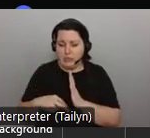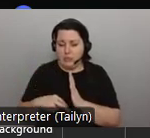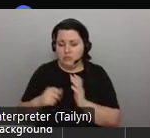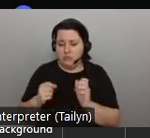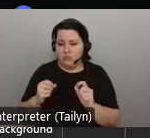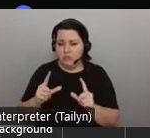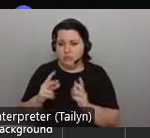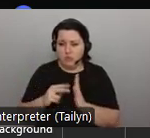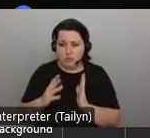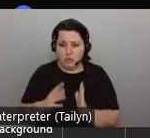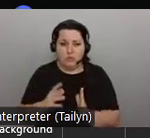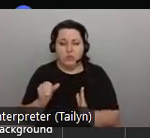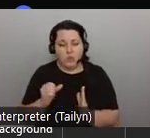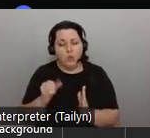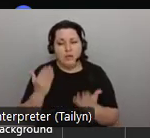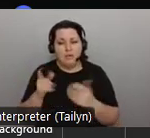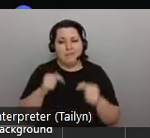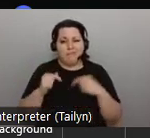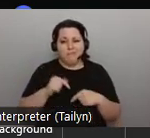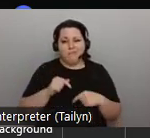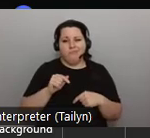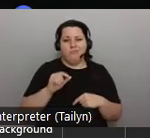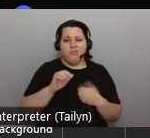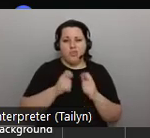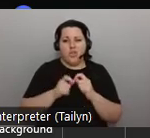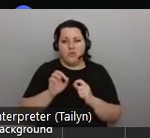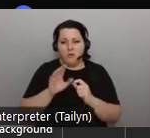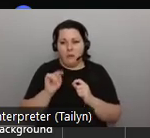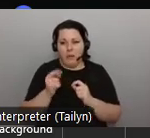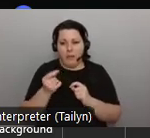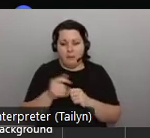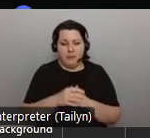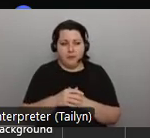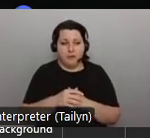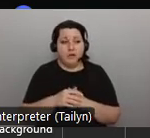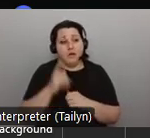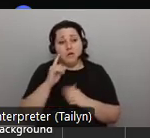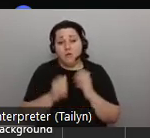organizers will ask for that in order to share it, if your titles have some kind of effect on them, when it converts